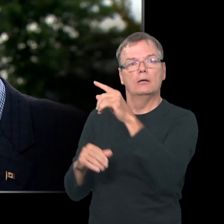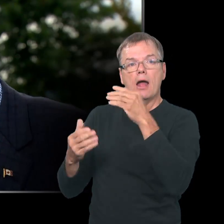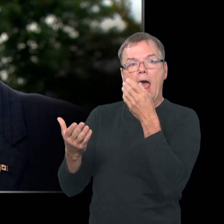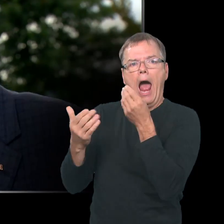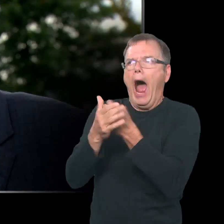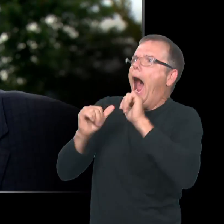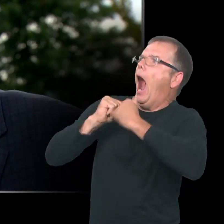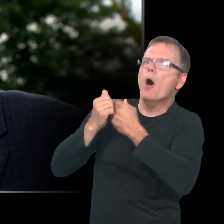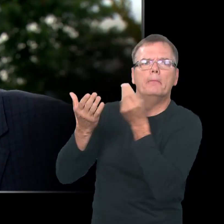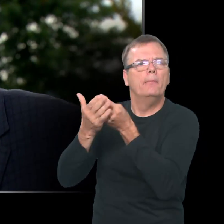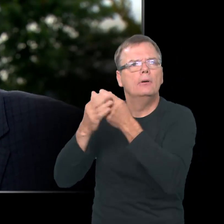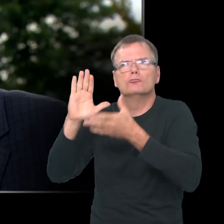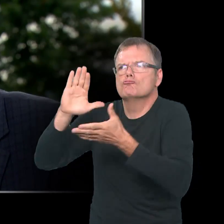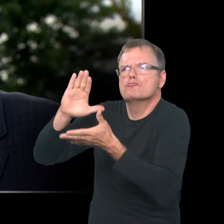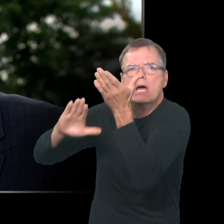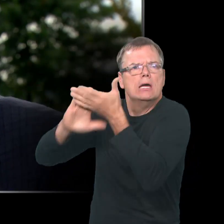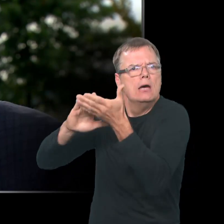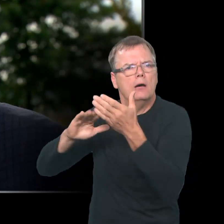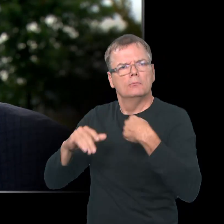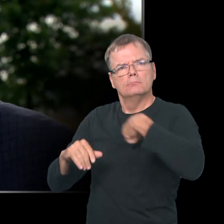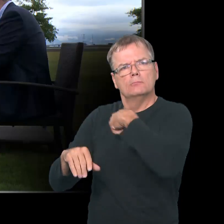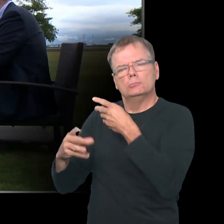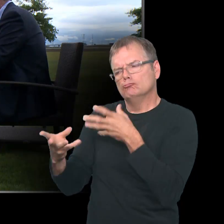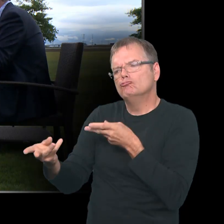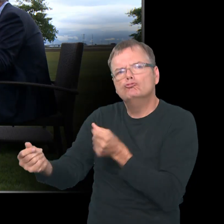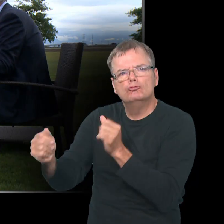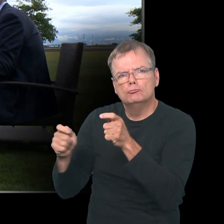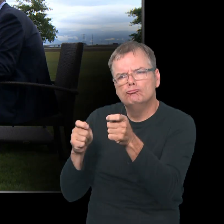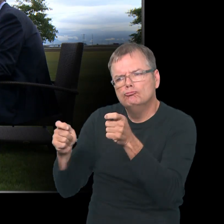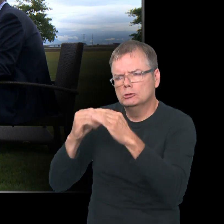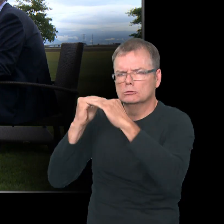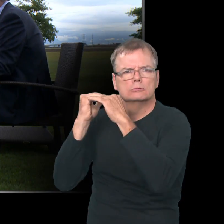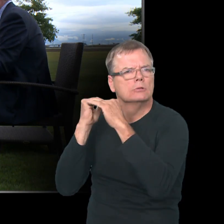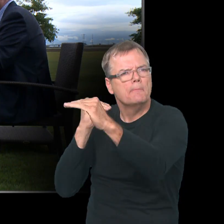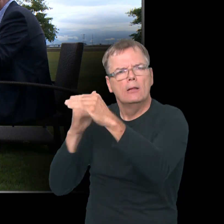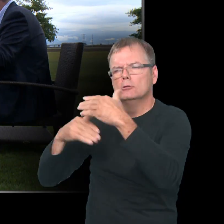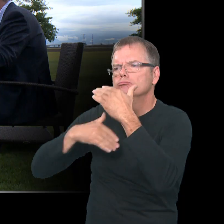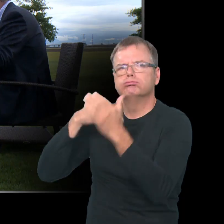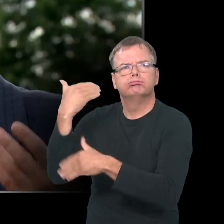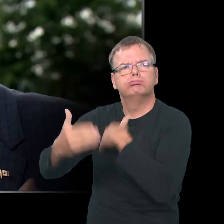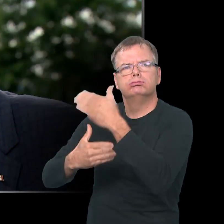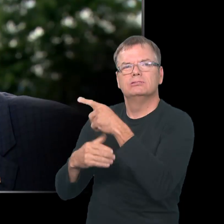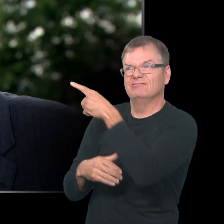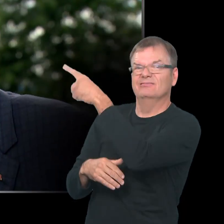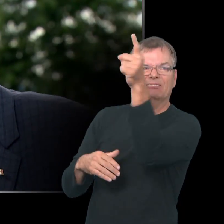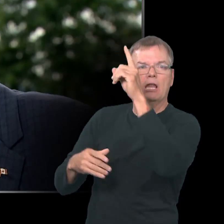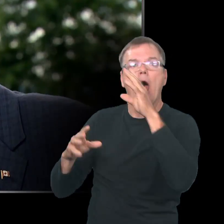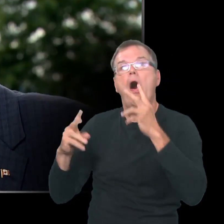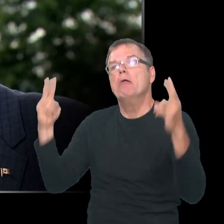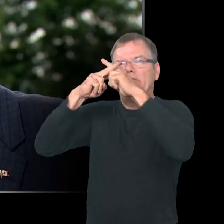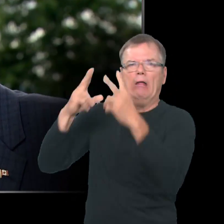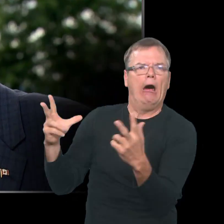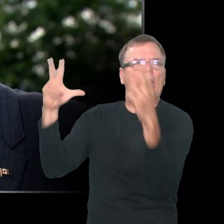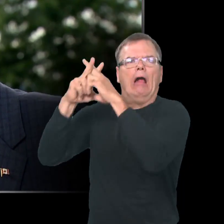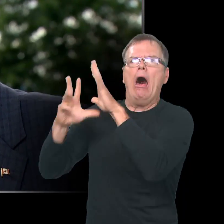You know, take infrastructure. We have tripled the amount of money the federal government is spending on national infrastructure. And so the other guys come along and say,